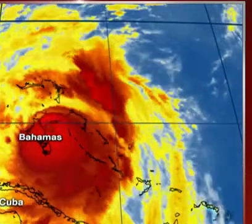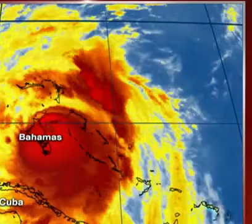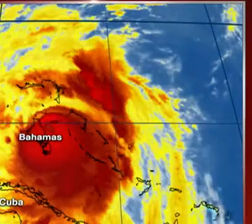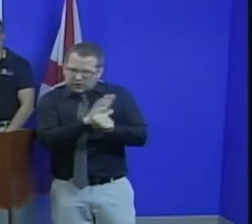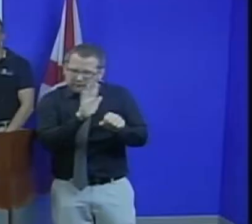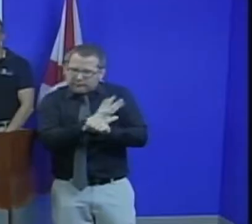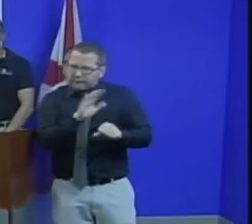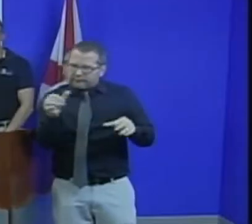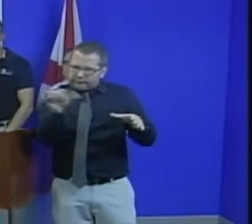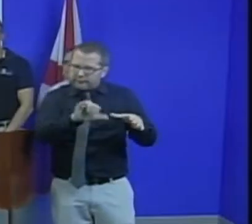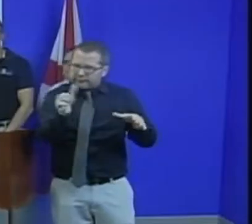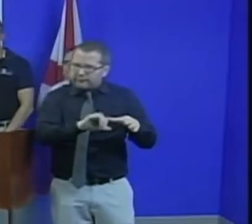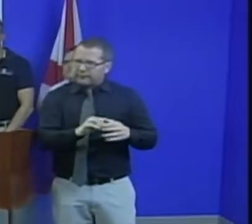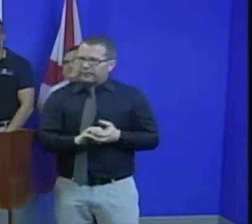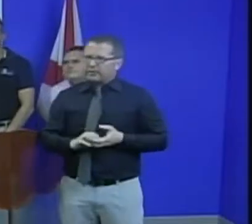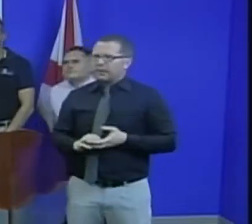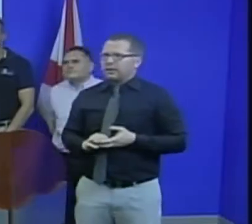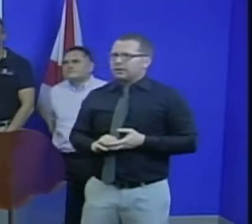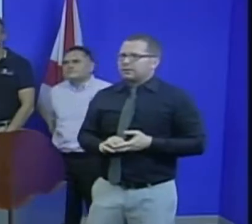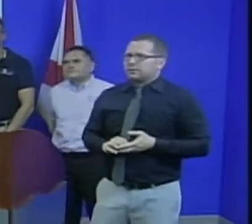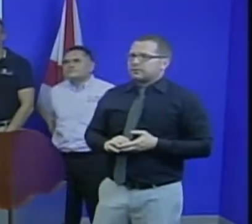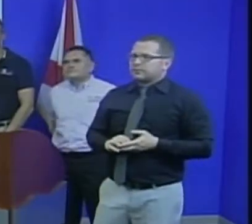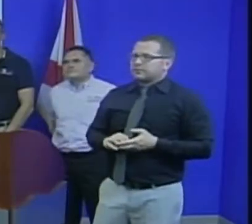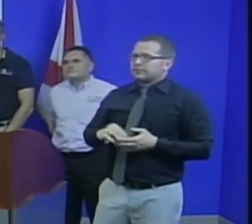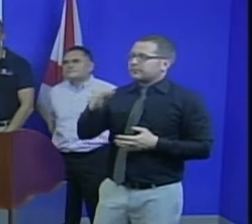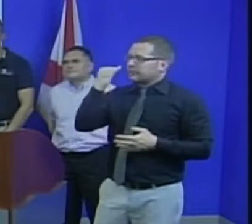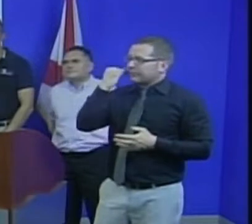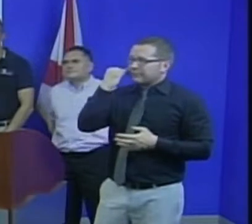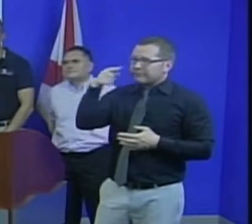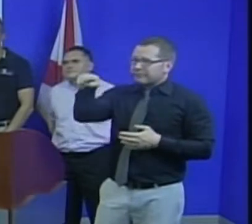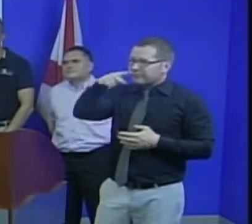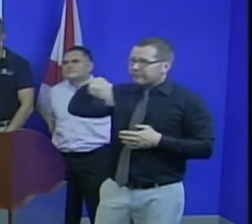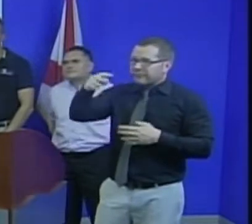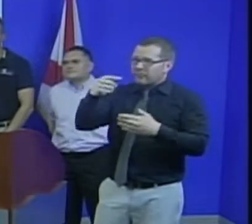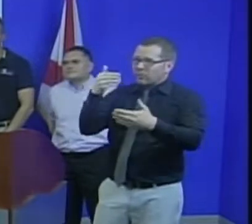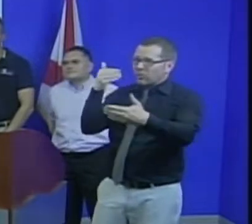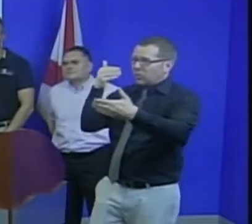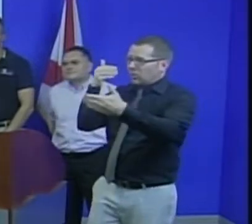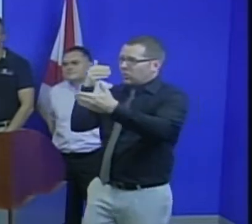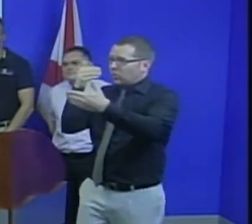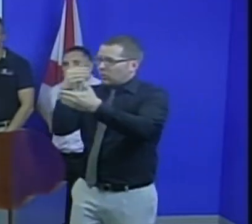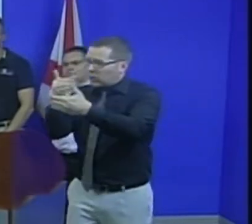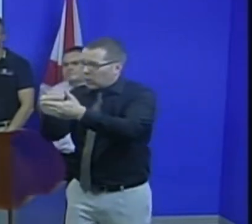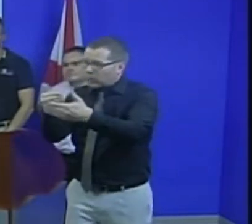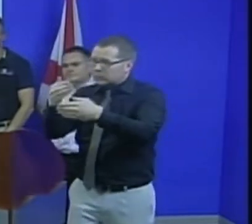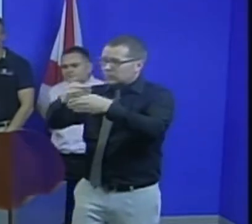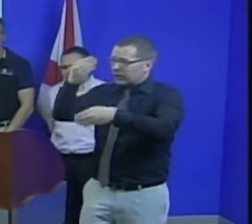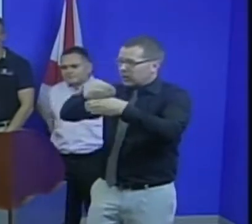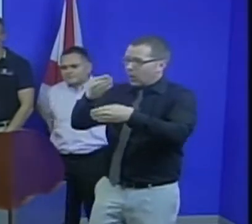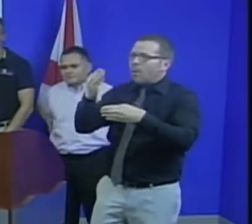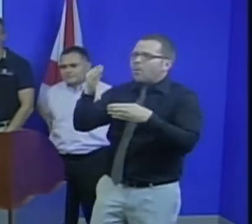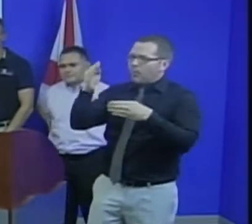IF YOU PLACE THEM CLOSE TO A WINDOW OR A PATH WAY WHERE THE CARBON MONOXIDE CAN GET INTO THE HOUSE YOU CAN ENDS UP WITH THE